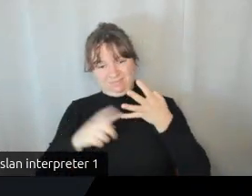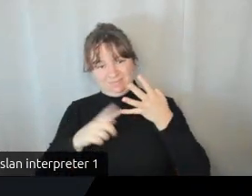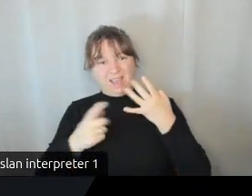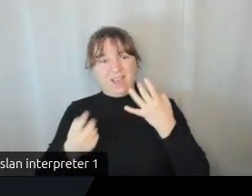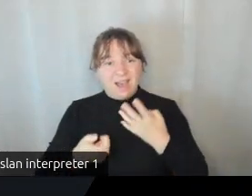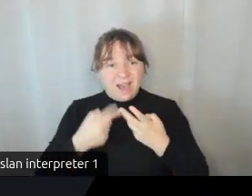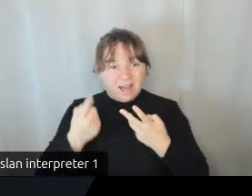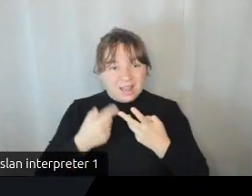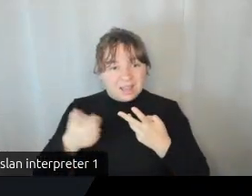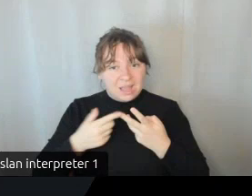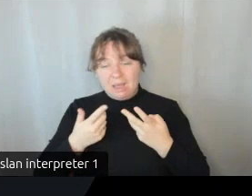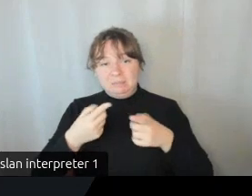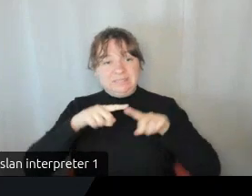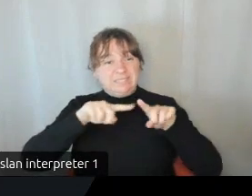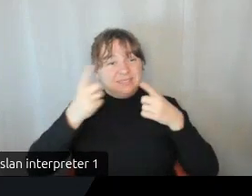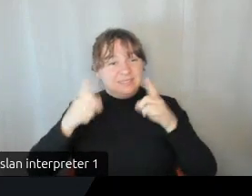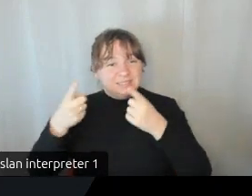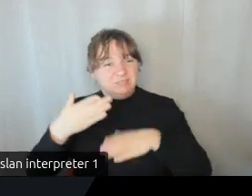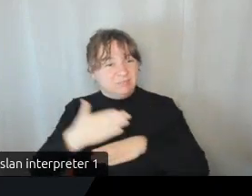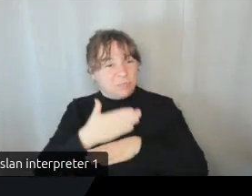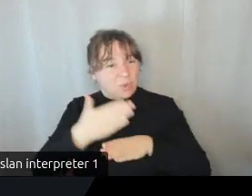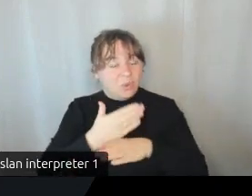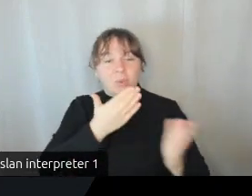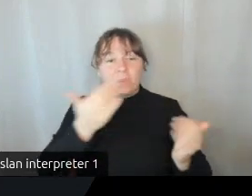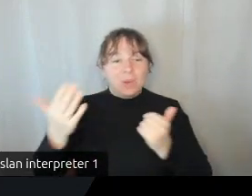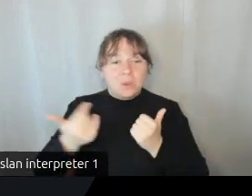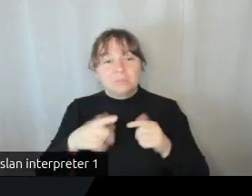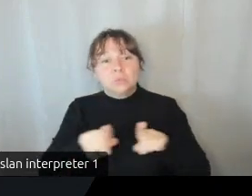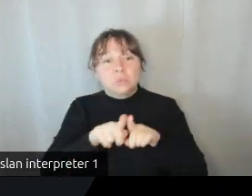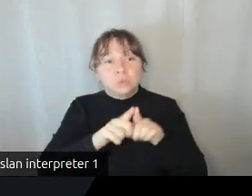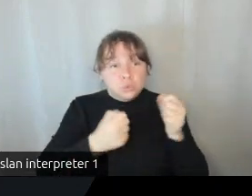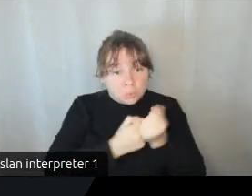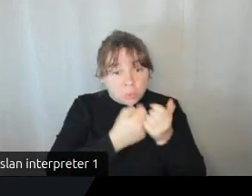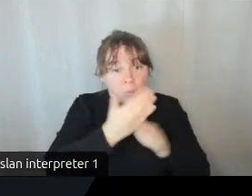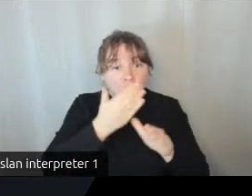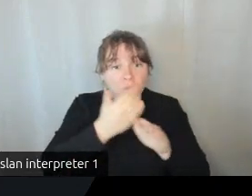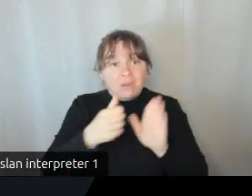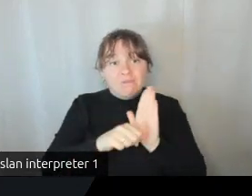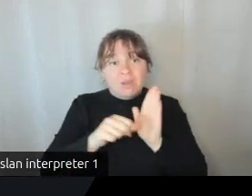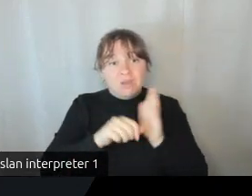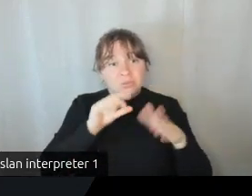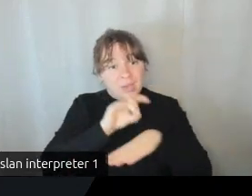um frontline workers. So welcome as well as support workers and financial counselors or health education workers. So thank you